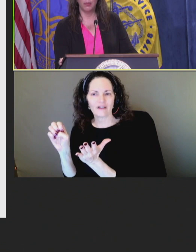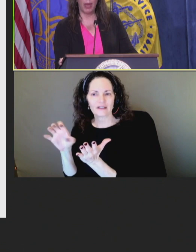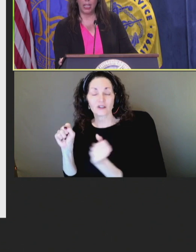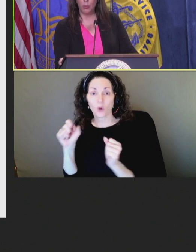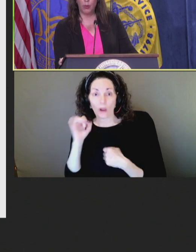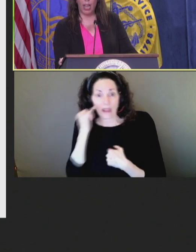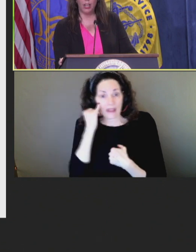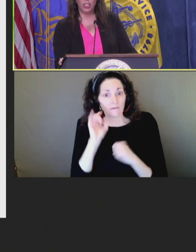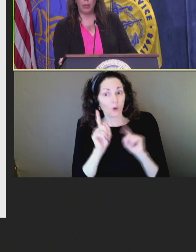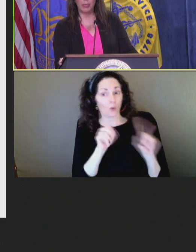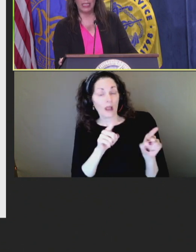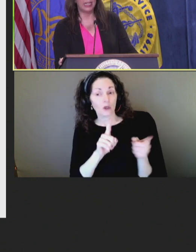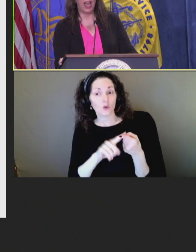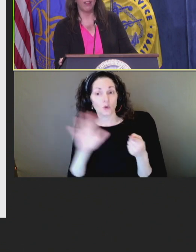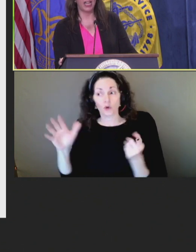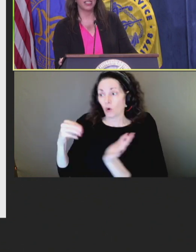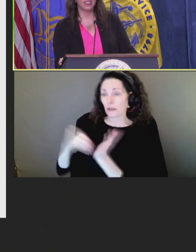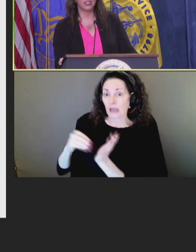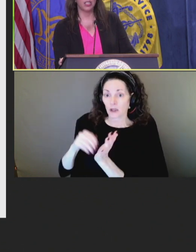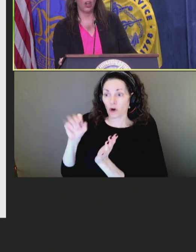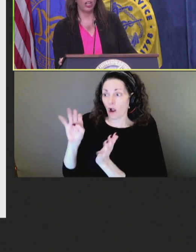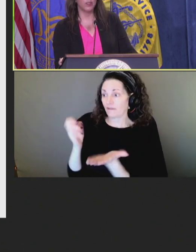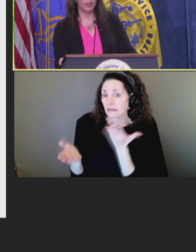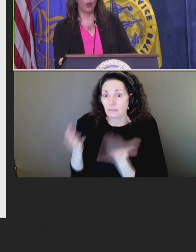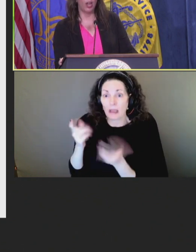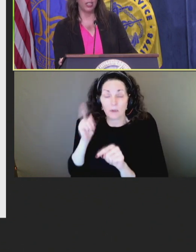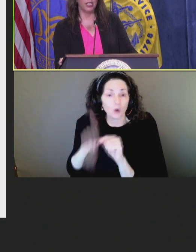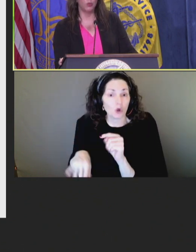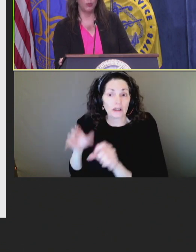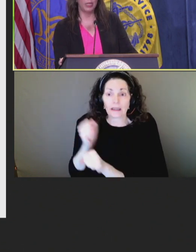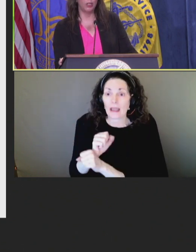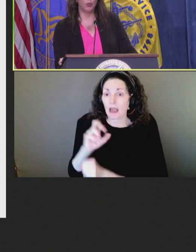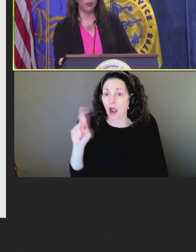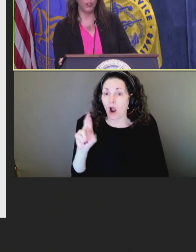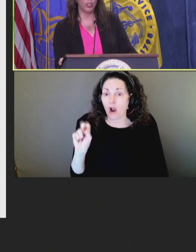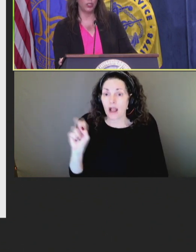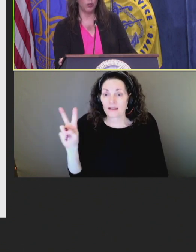medical provider, you maybe didn't have access to the RSV product and would be referred to a